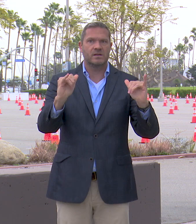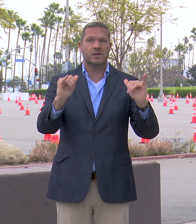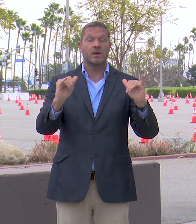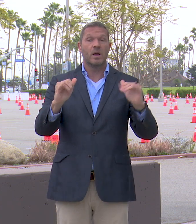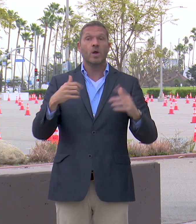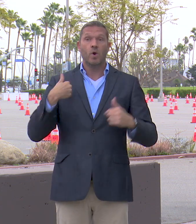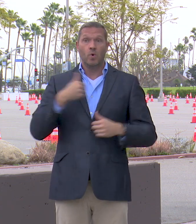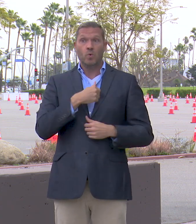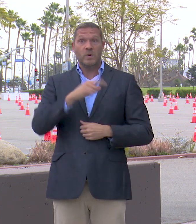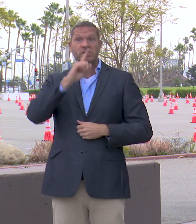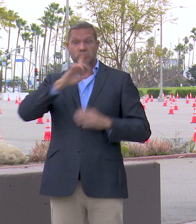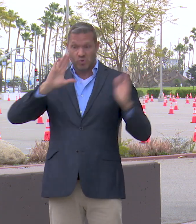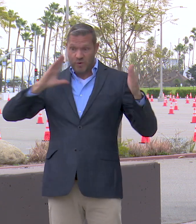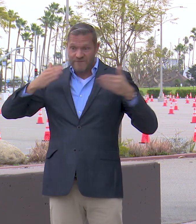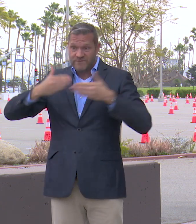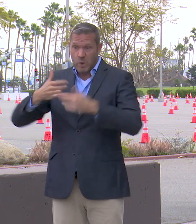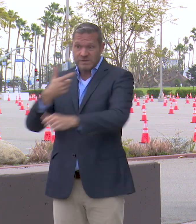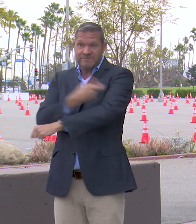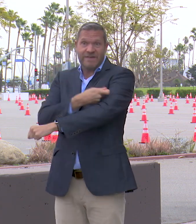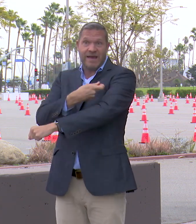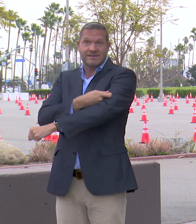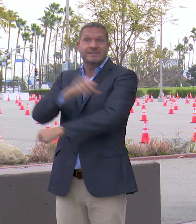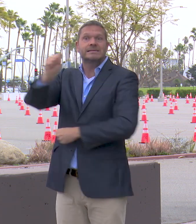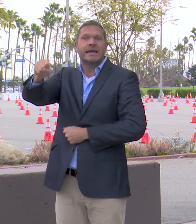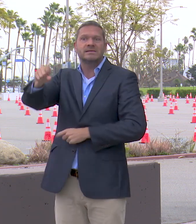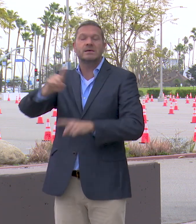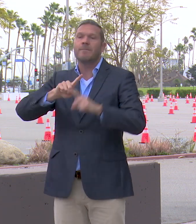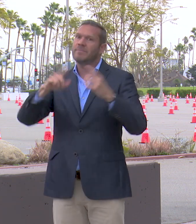fight COVID-19 on all fronts.